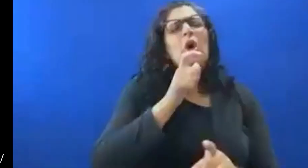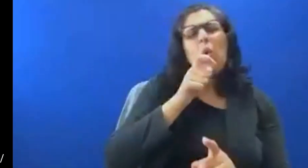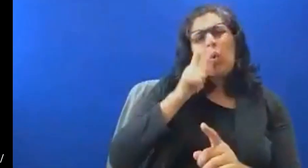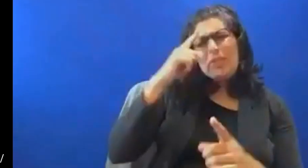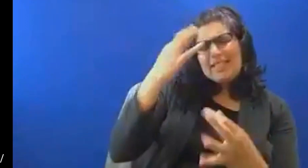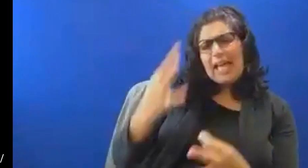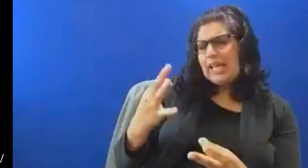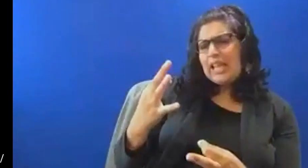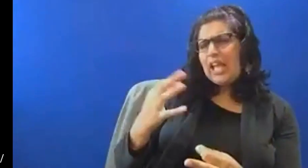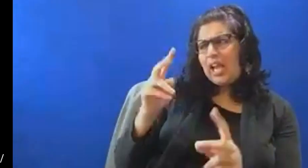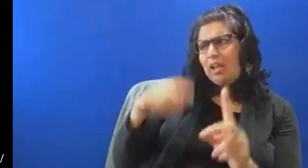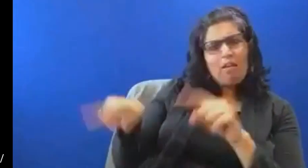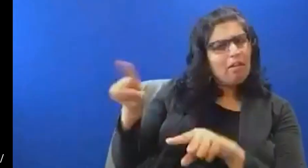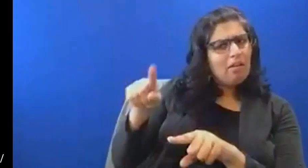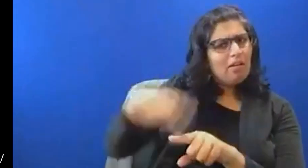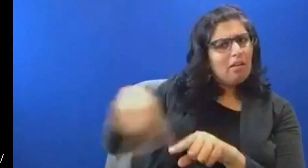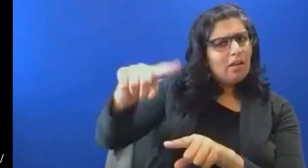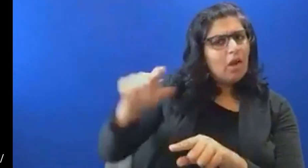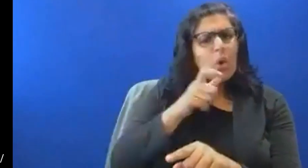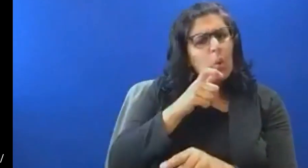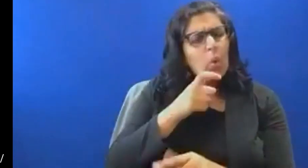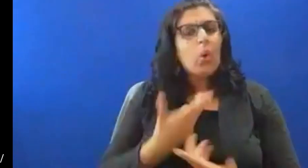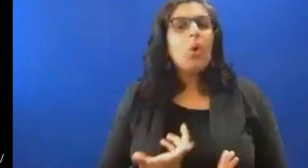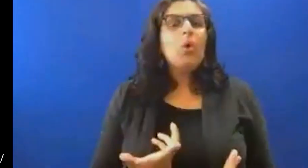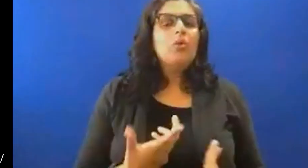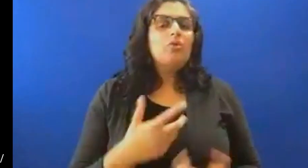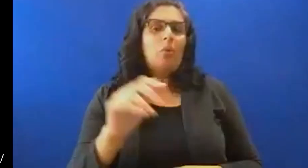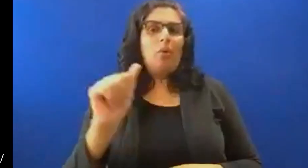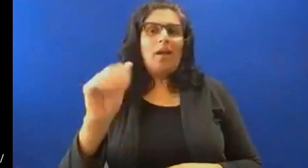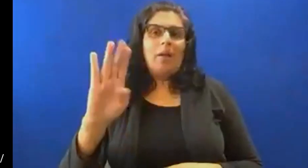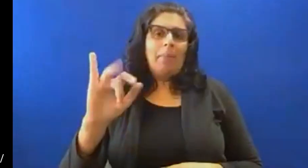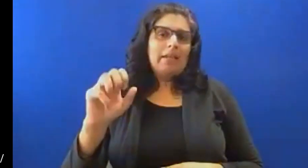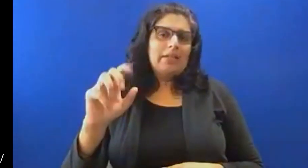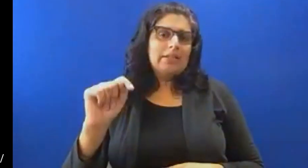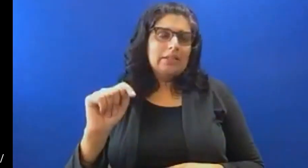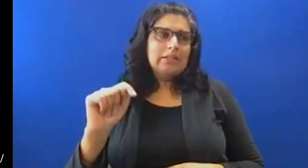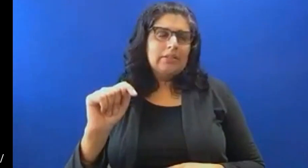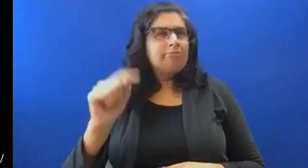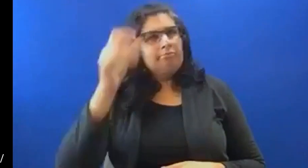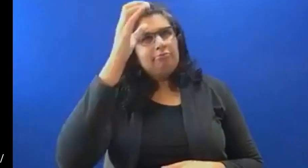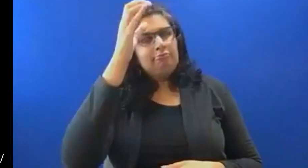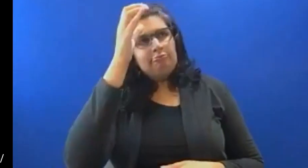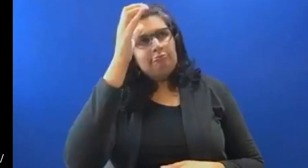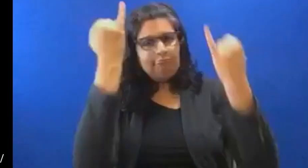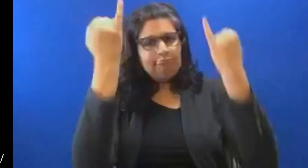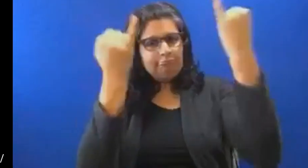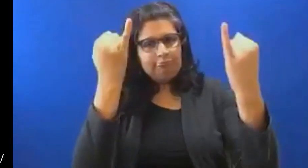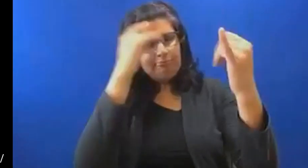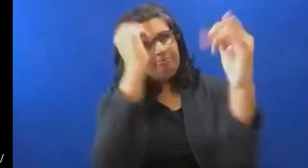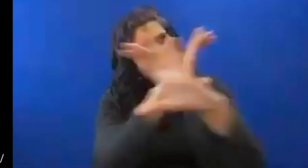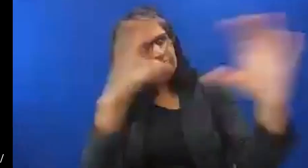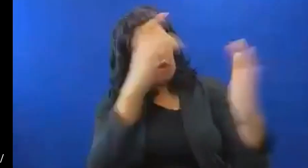And so, the ableist notions of what's considered normal and acceptable are drilled into us